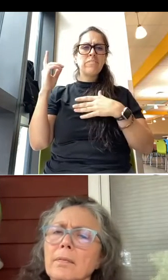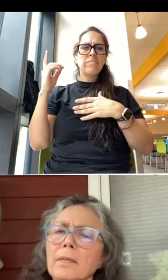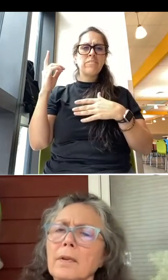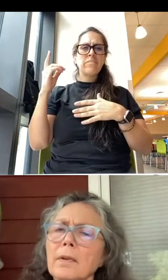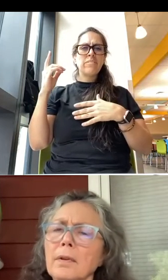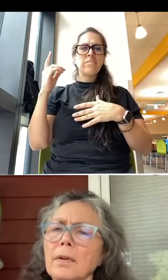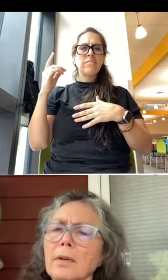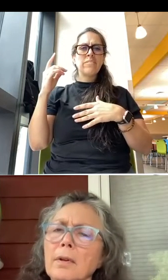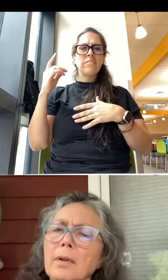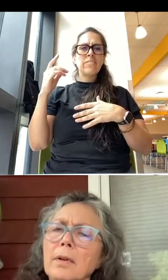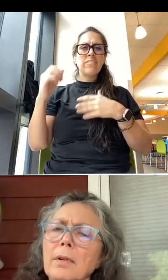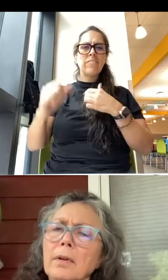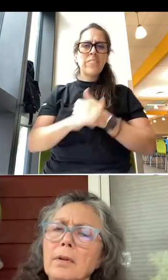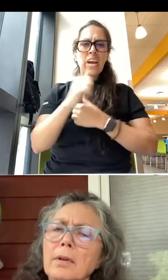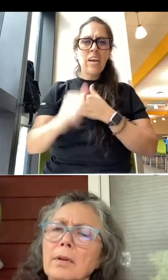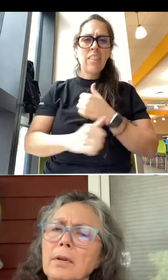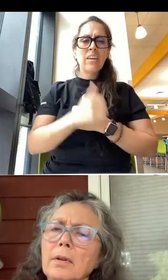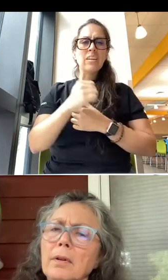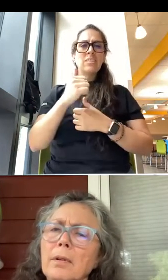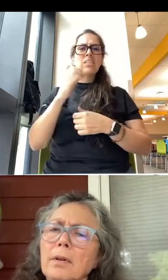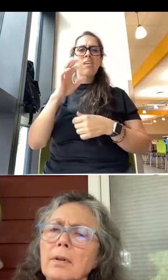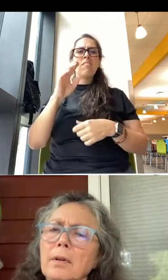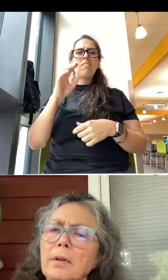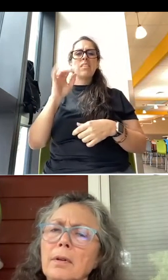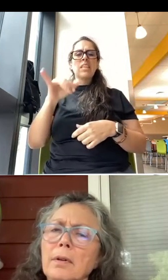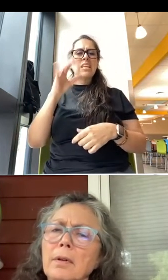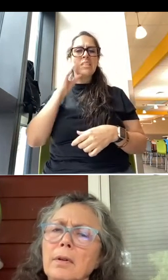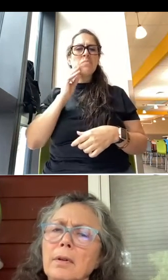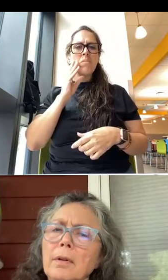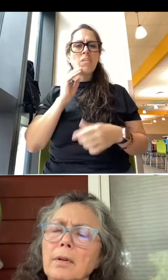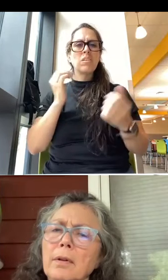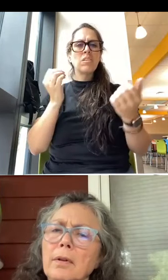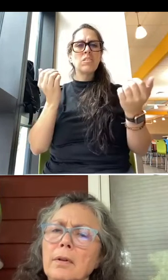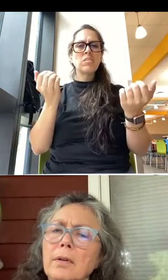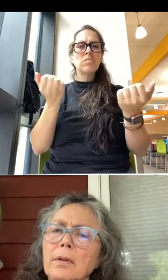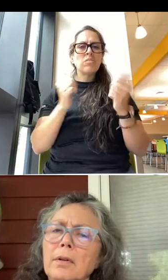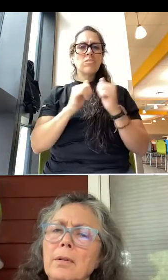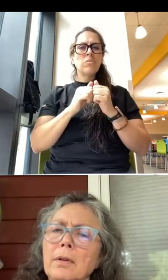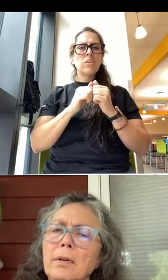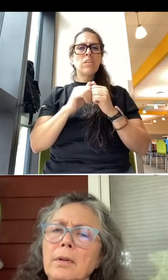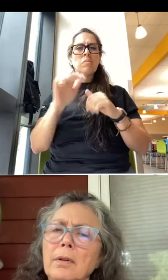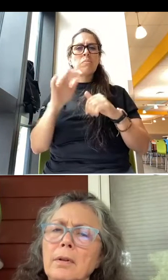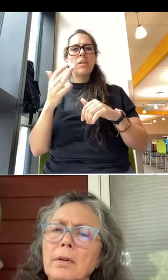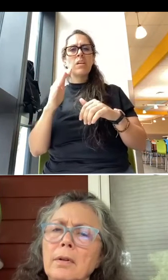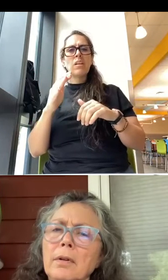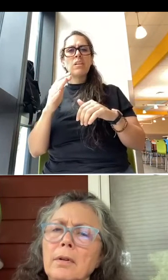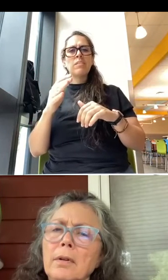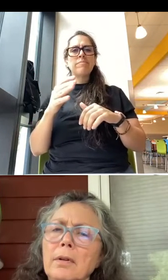of the experience of um, you know, being kind of saddled with an identity that